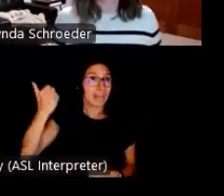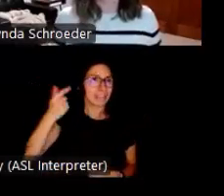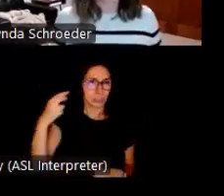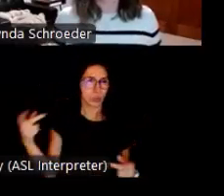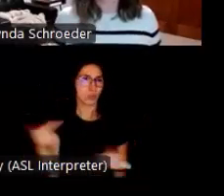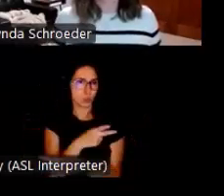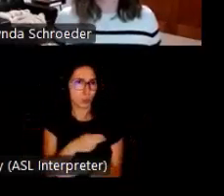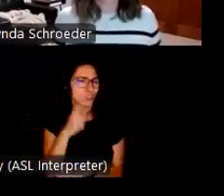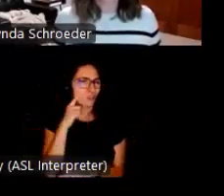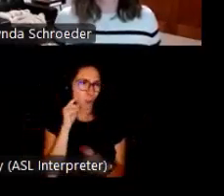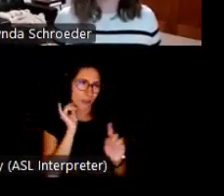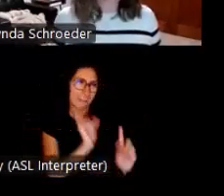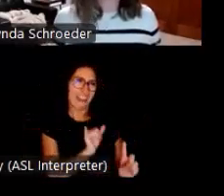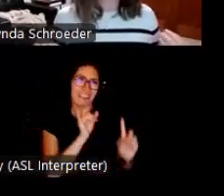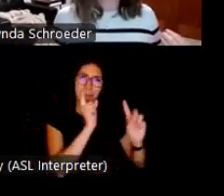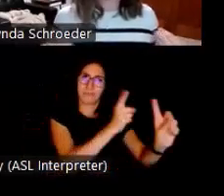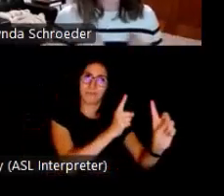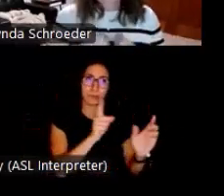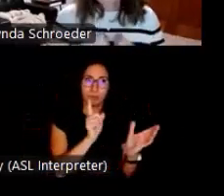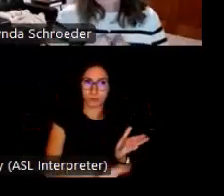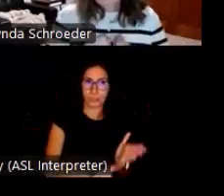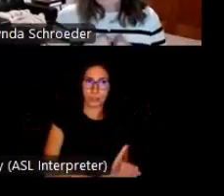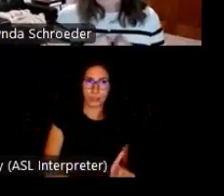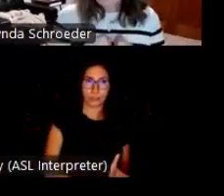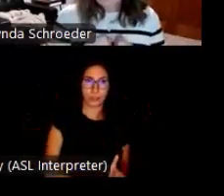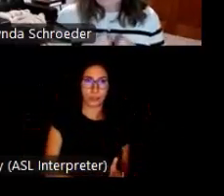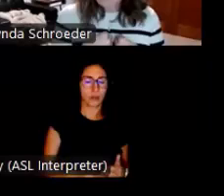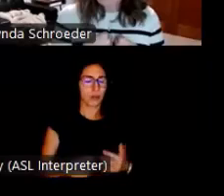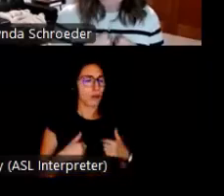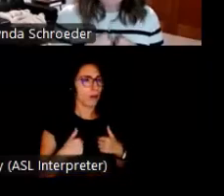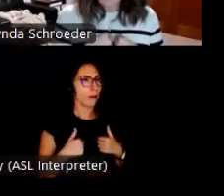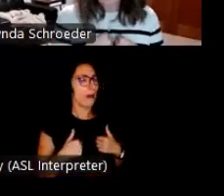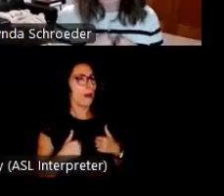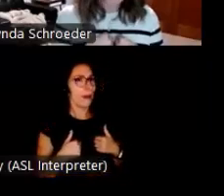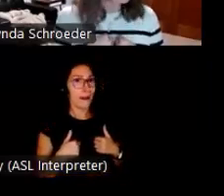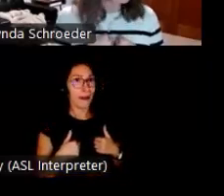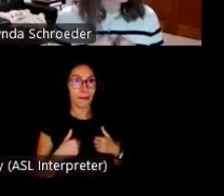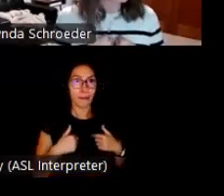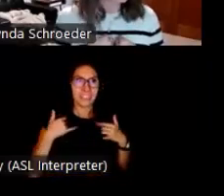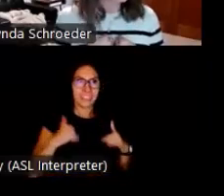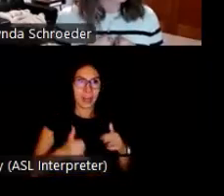agenda. I was still the most expert in this group